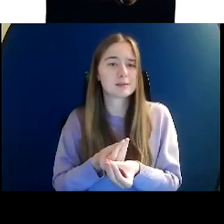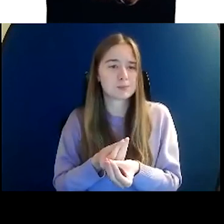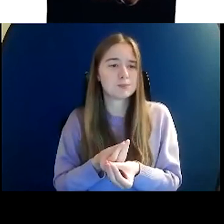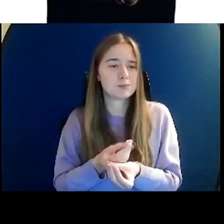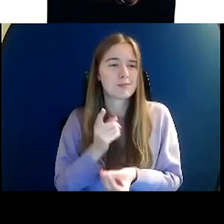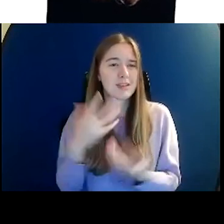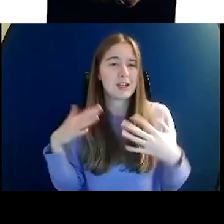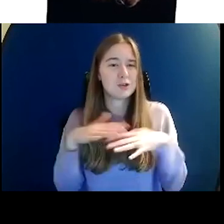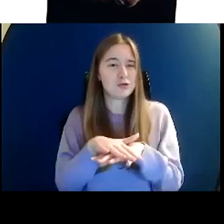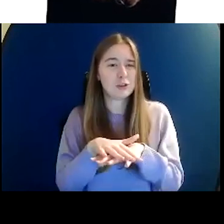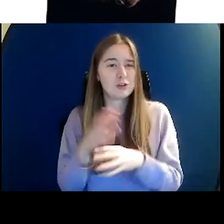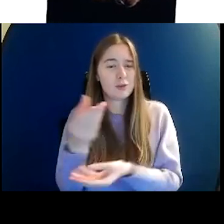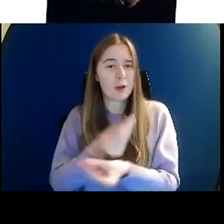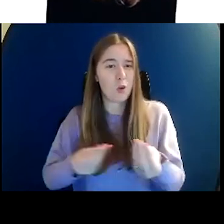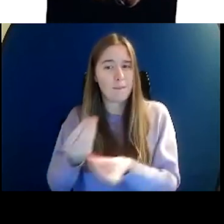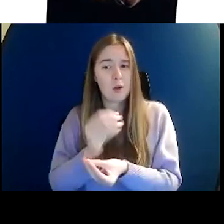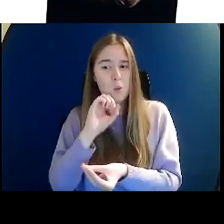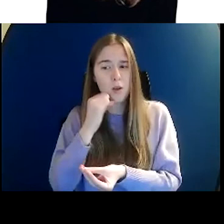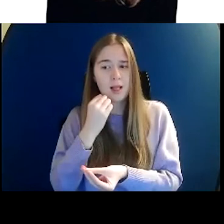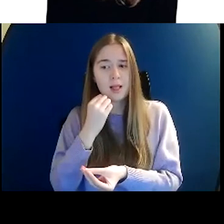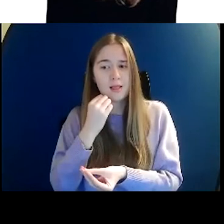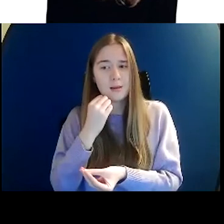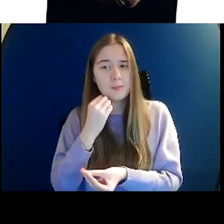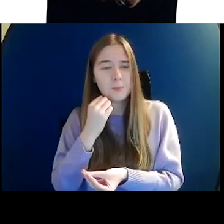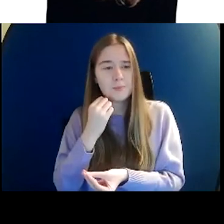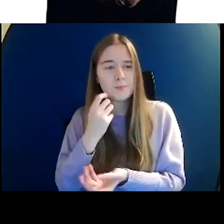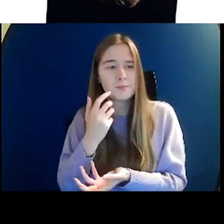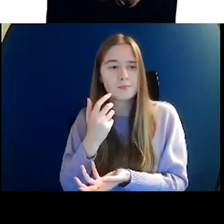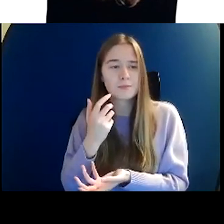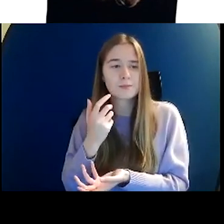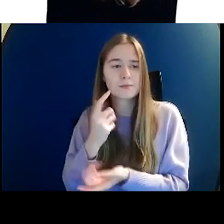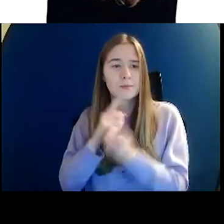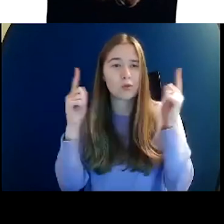of doughnut economics, well-being economy, the universal basic income is something